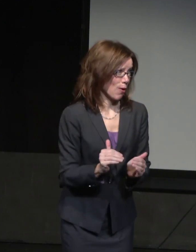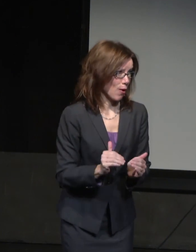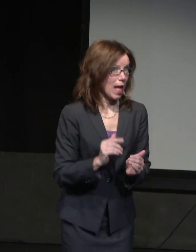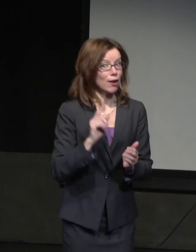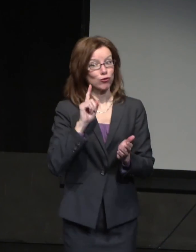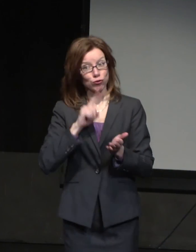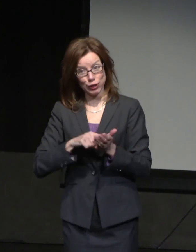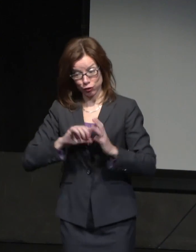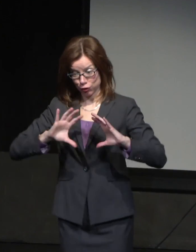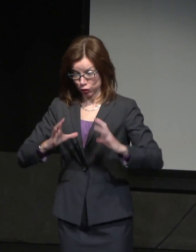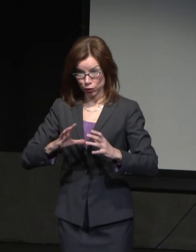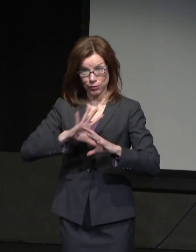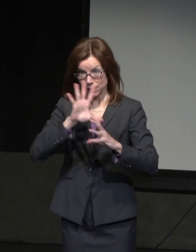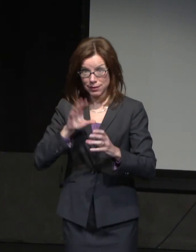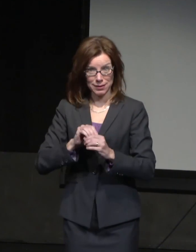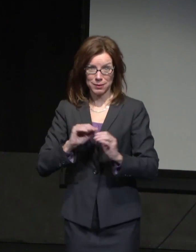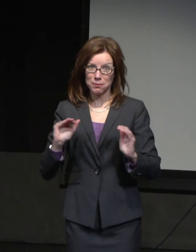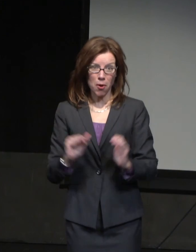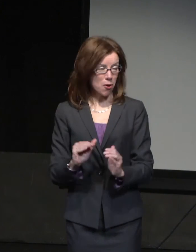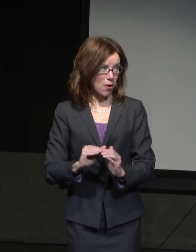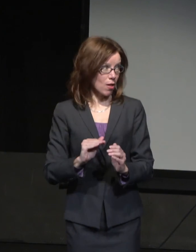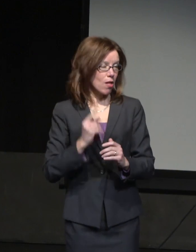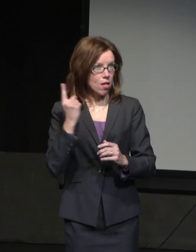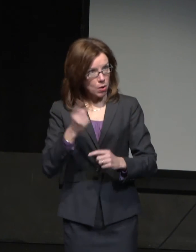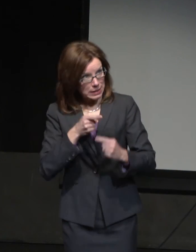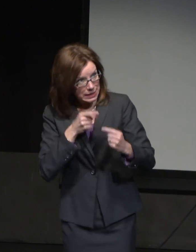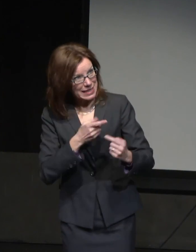and it's a constant battle to try to get more money.